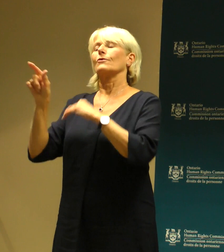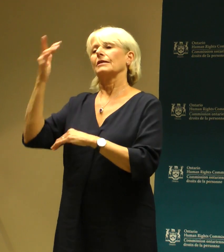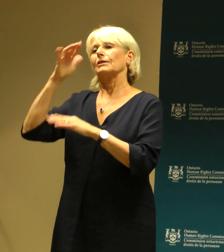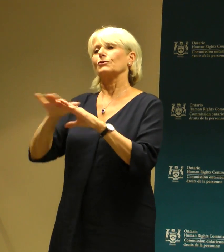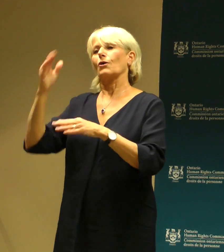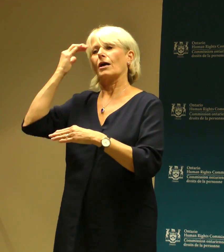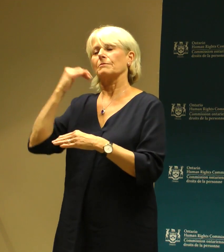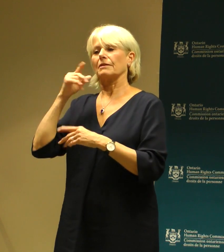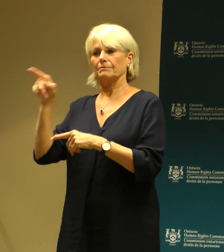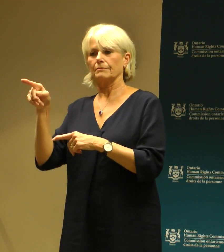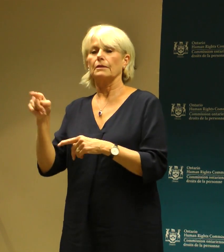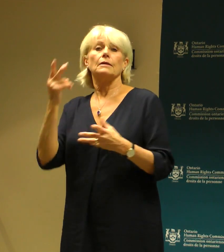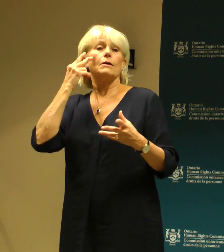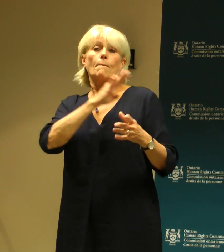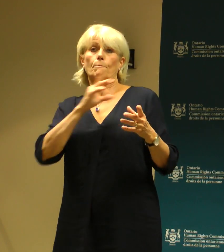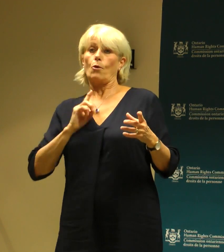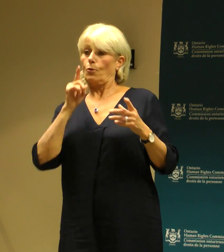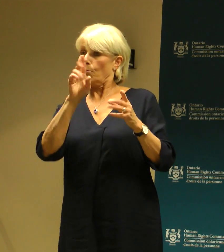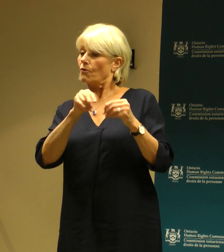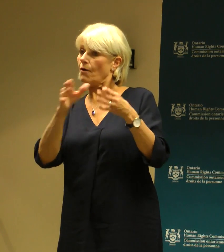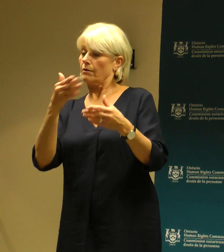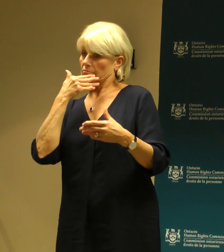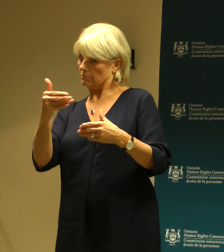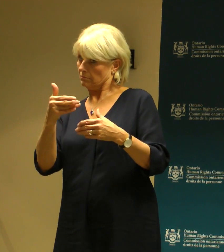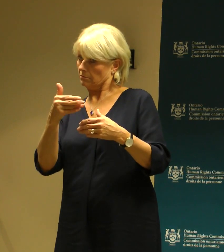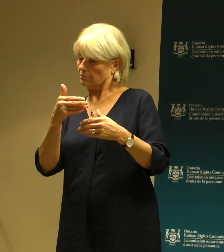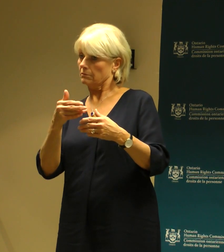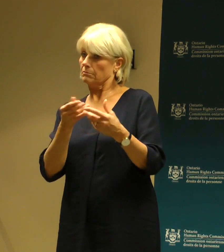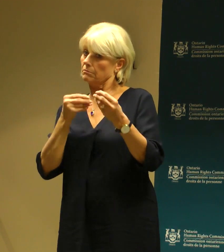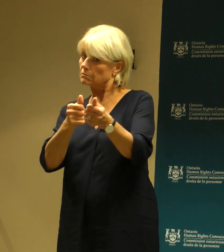We will explore whether boards provide effective accommodation, because even with